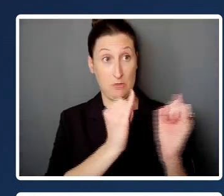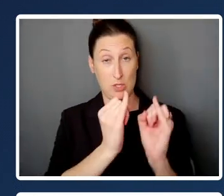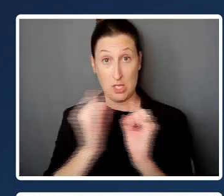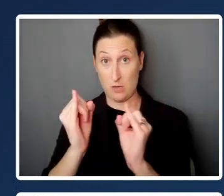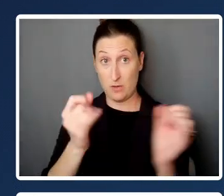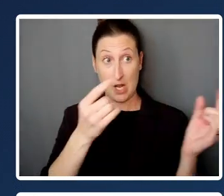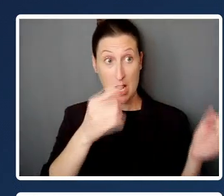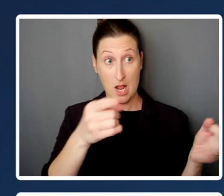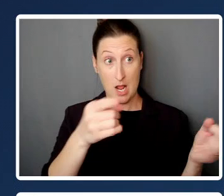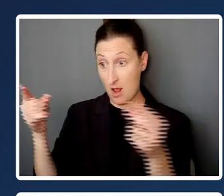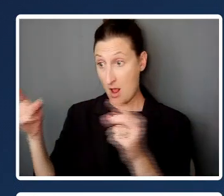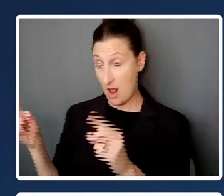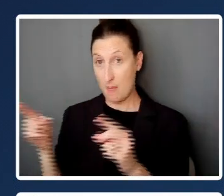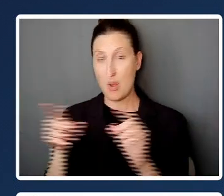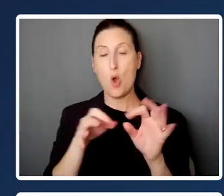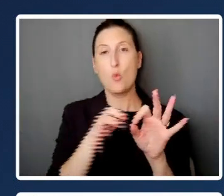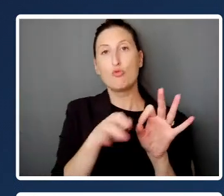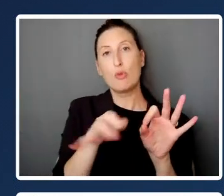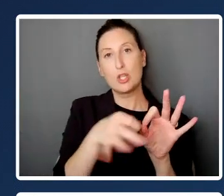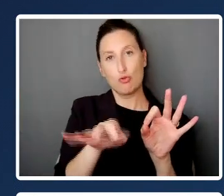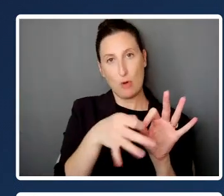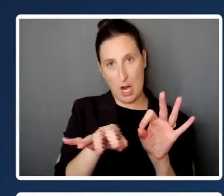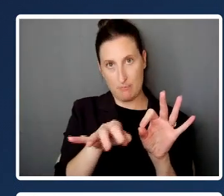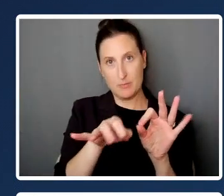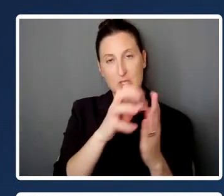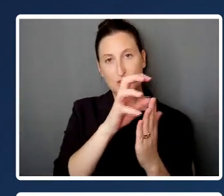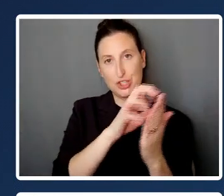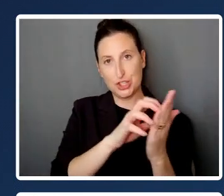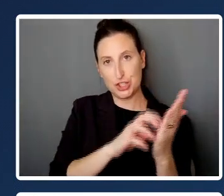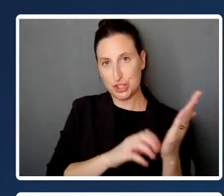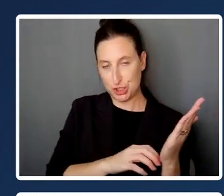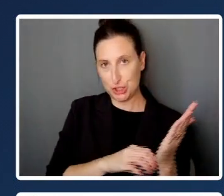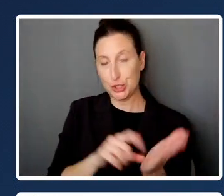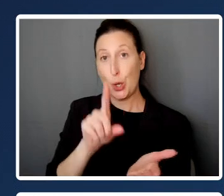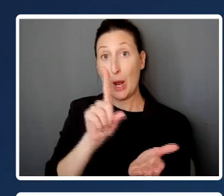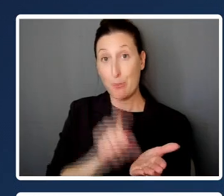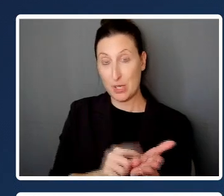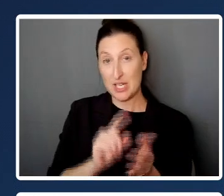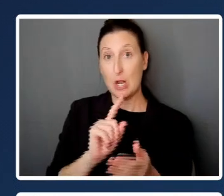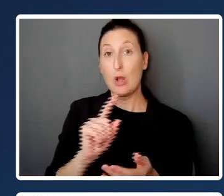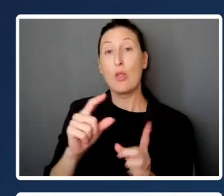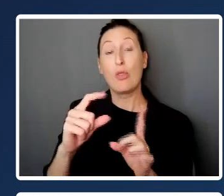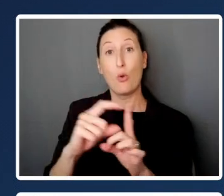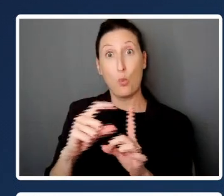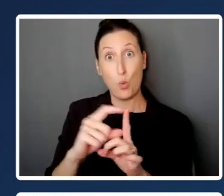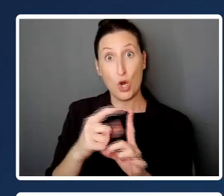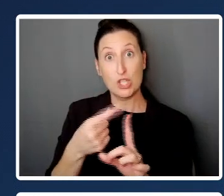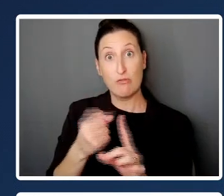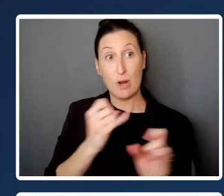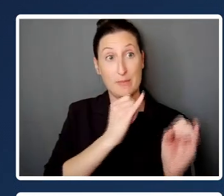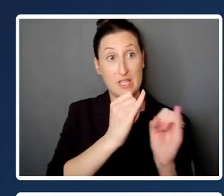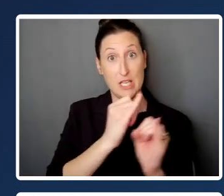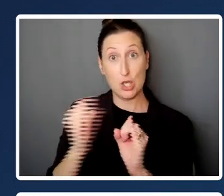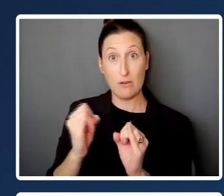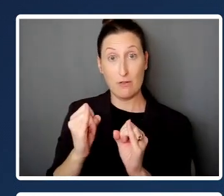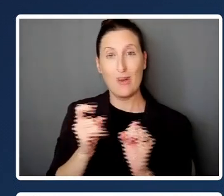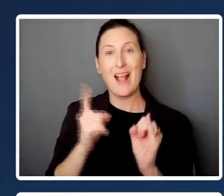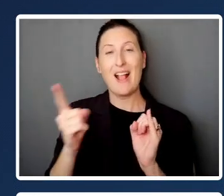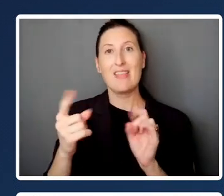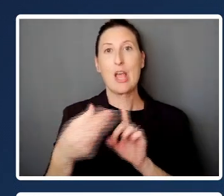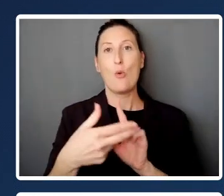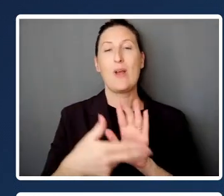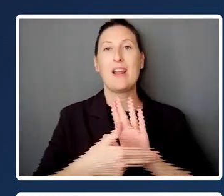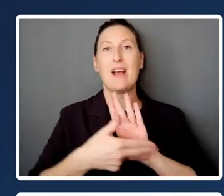I printed out the actual words of the interview and had them highlight which parts, okay,